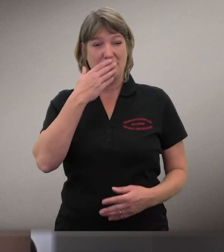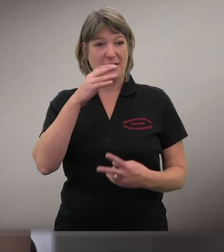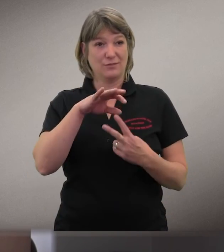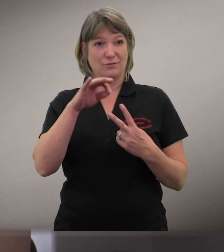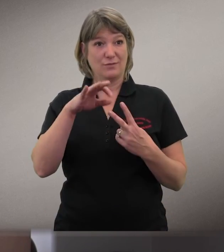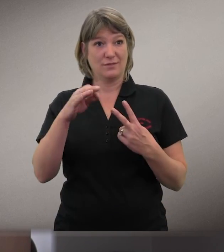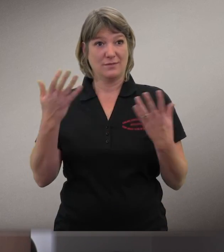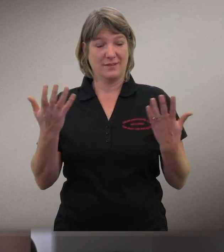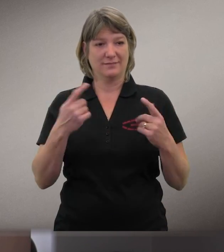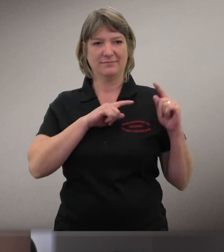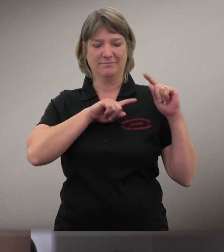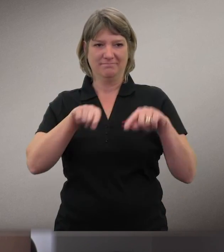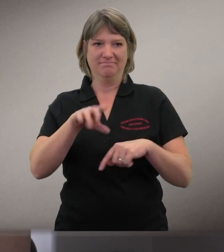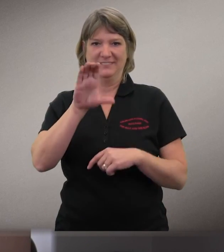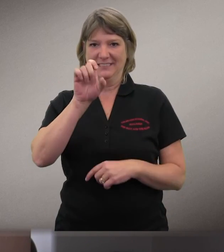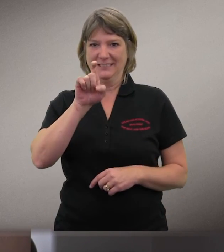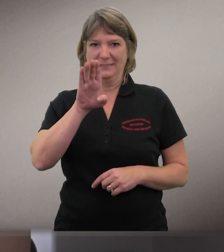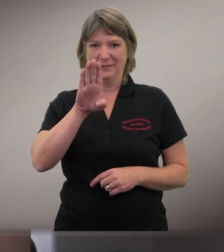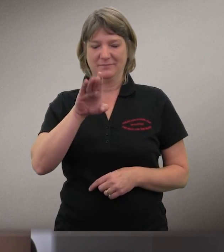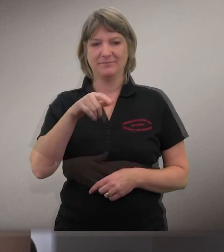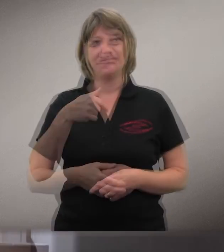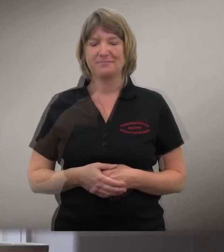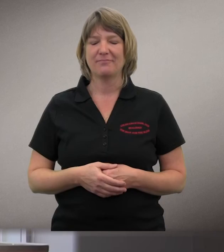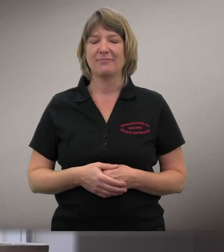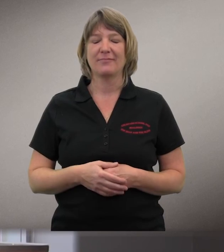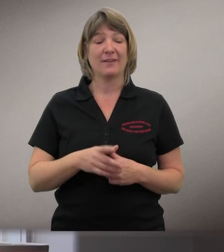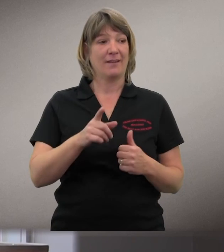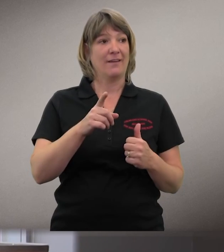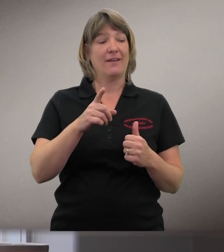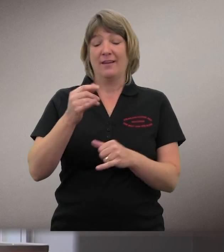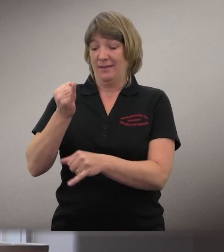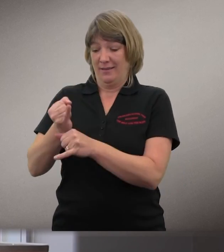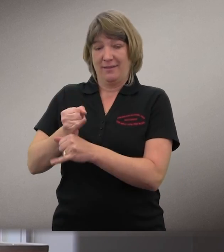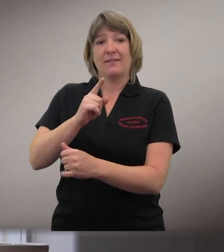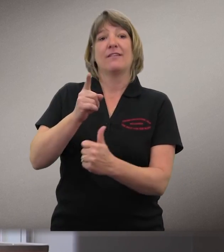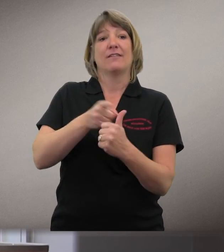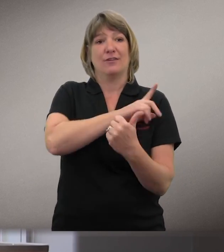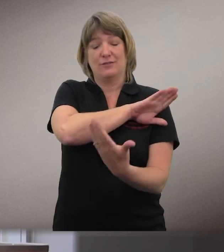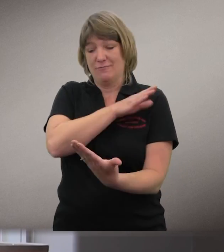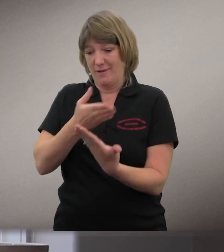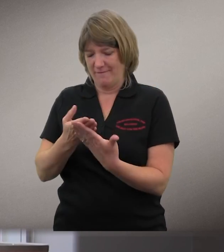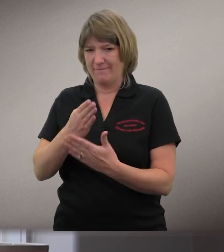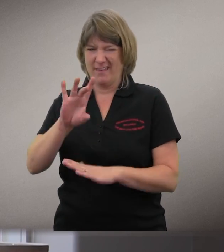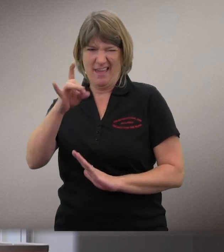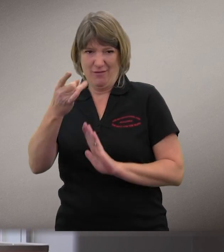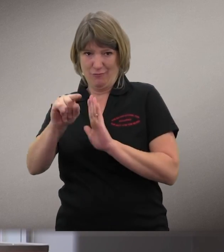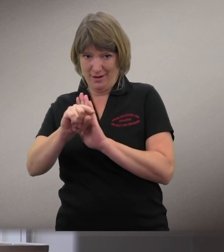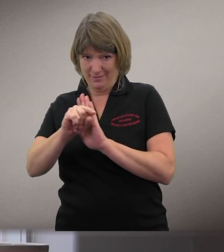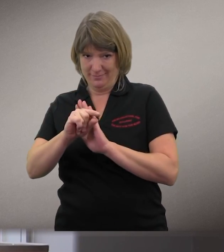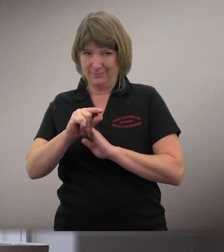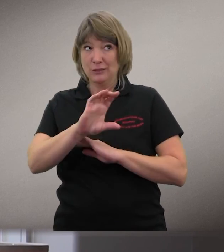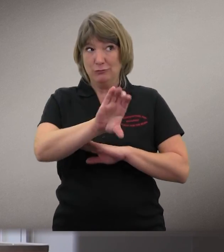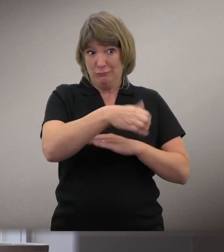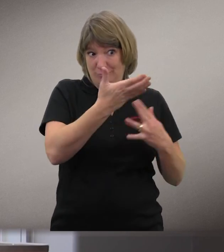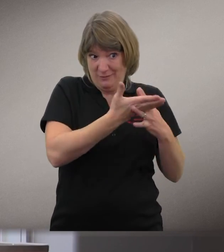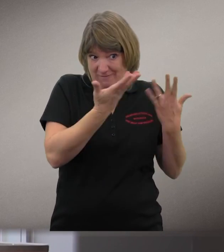One of the best choices I made was coming to CSDB. When I first came here, it was eighth grade. And it was right after Christmas break.